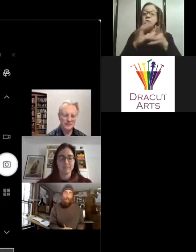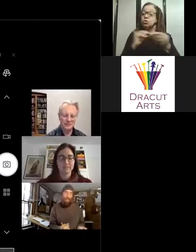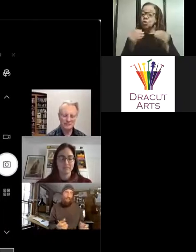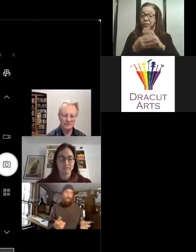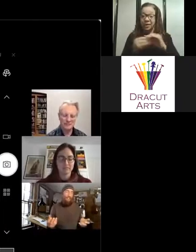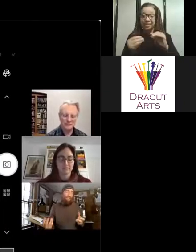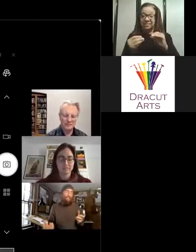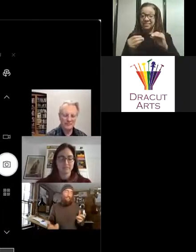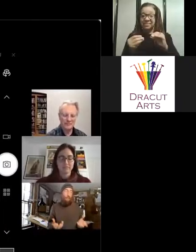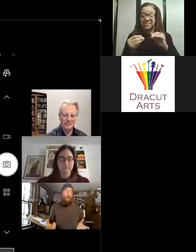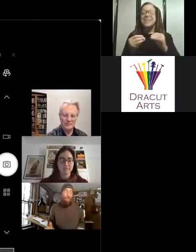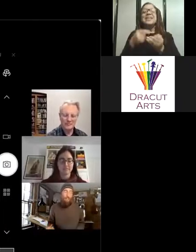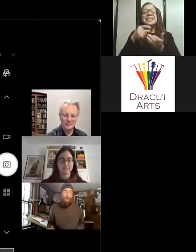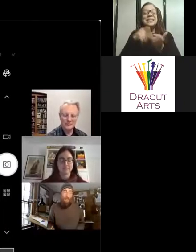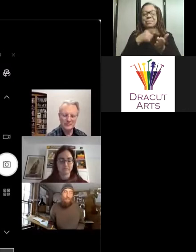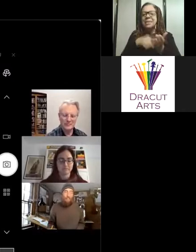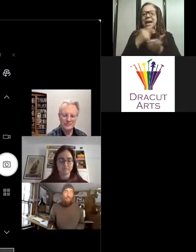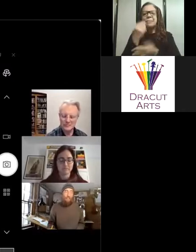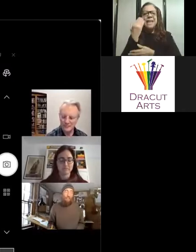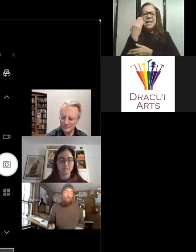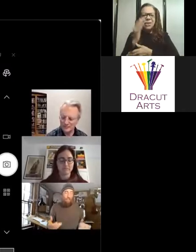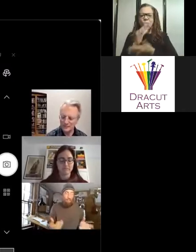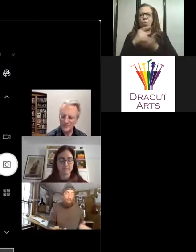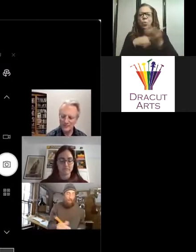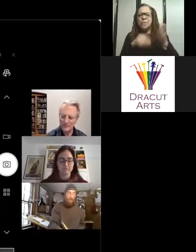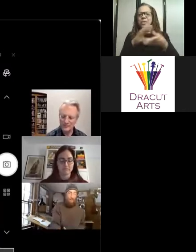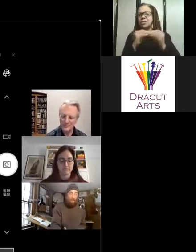And often I didn't know what that story was until I started drawing it out,